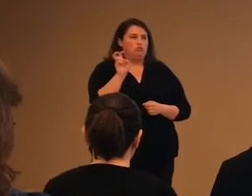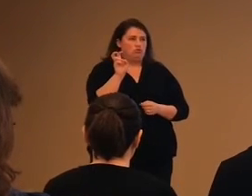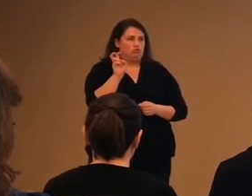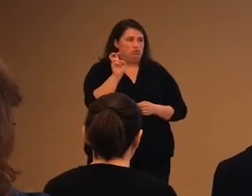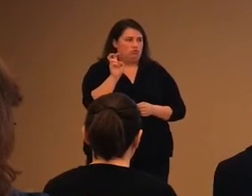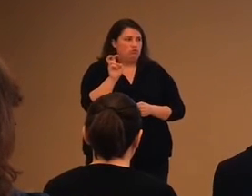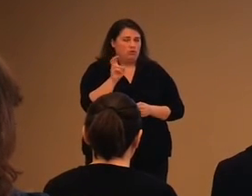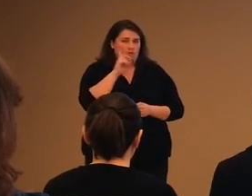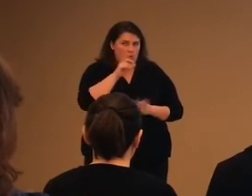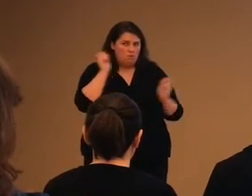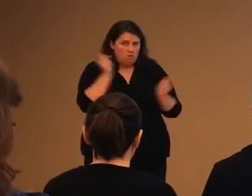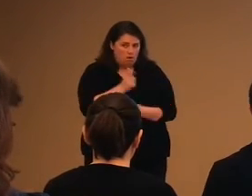everybody